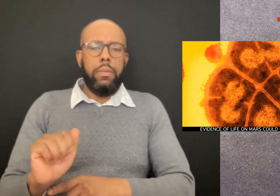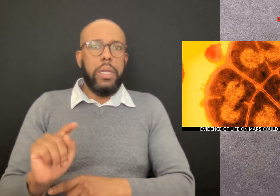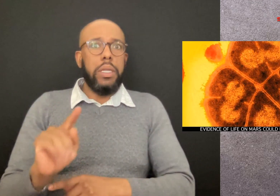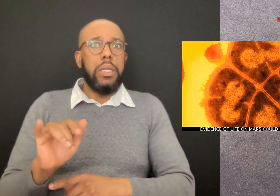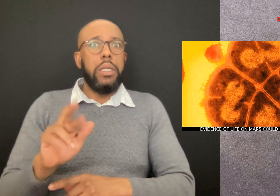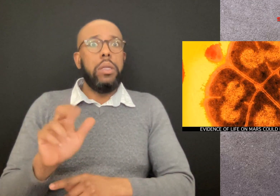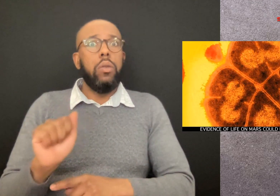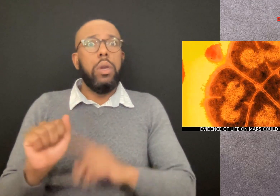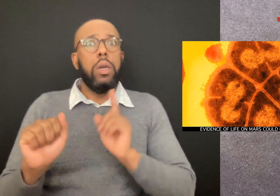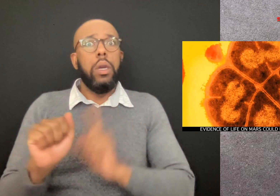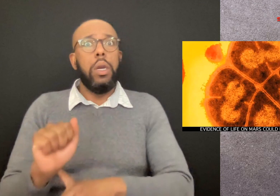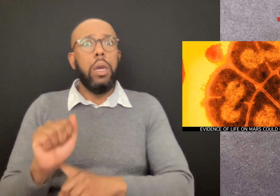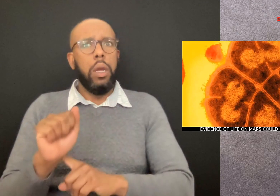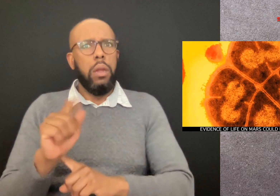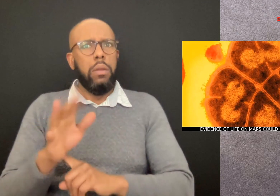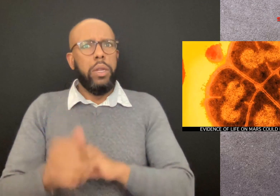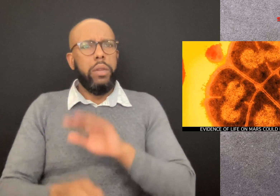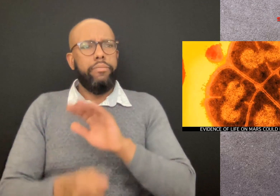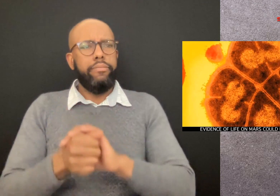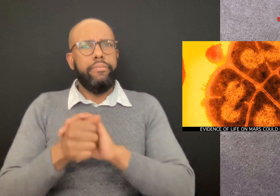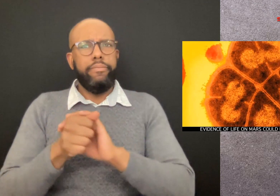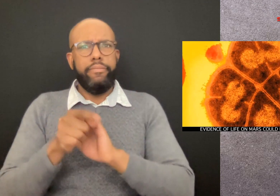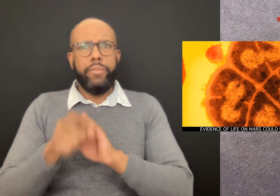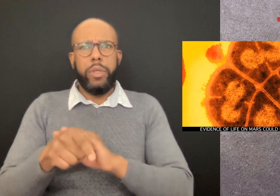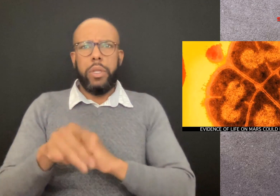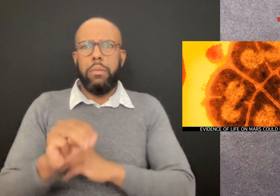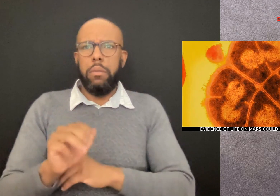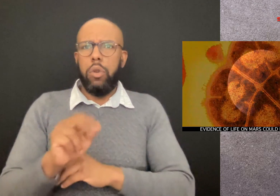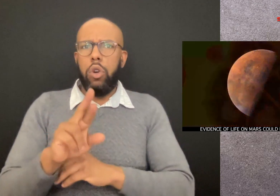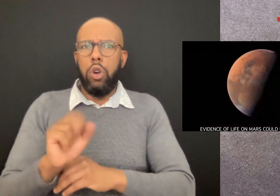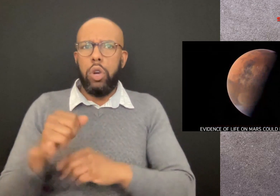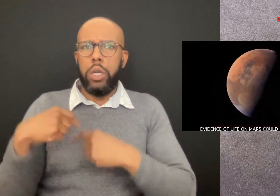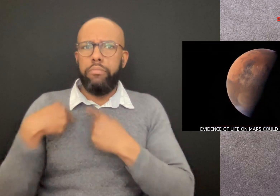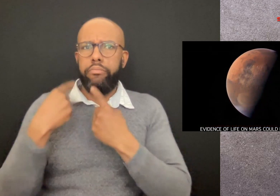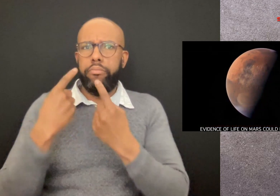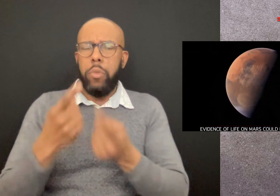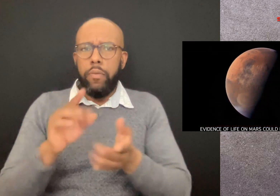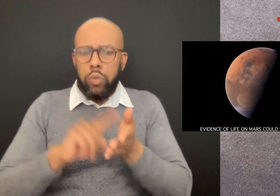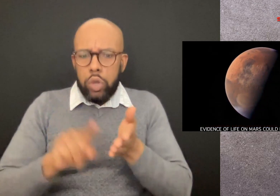However, ancient bacteria could be hidden under the surface of Mars.